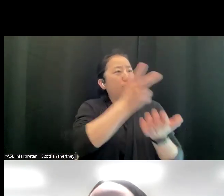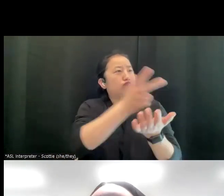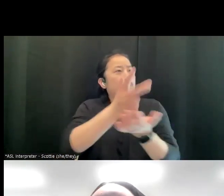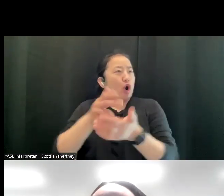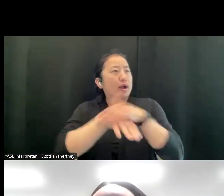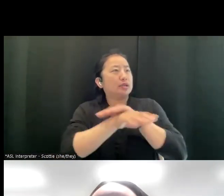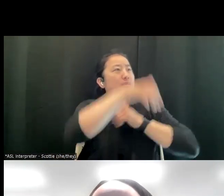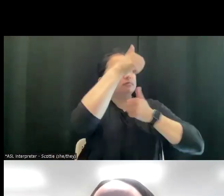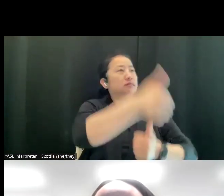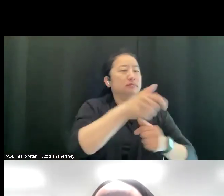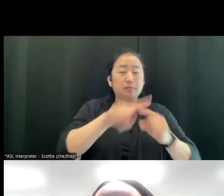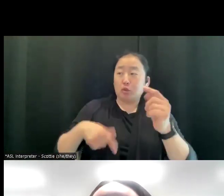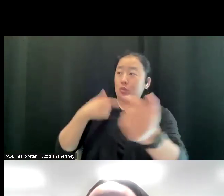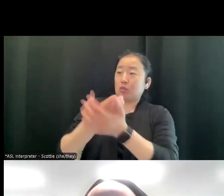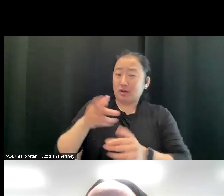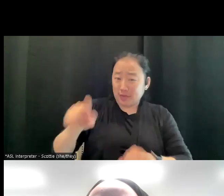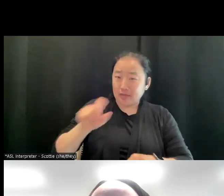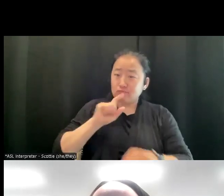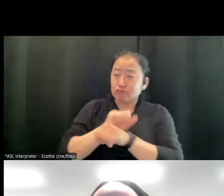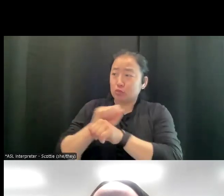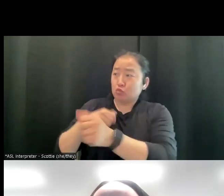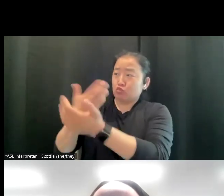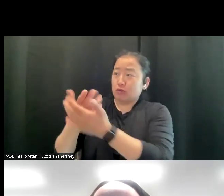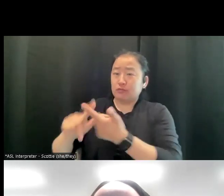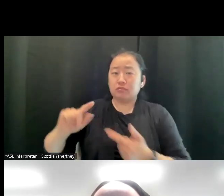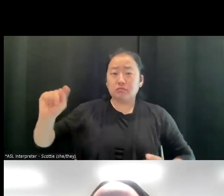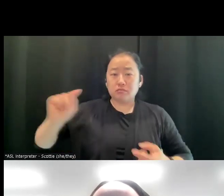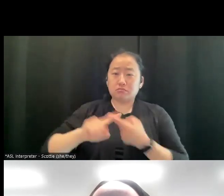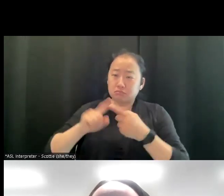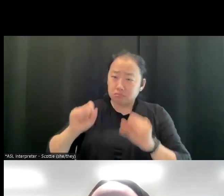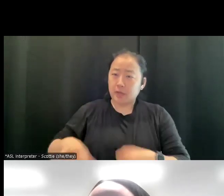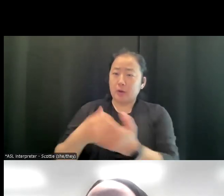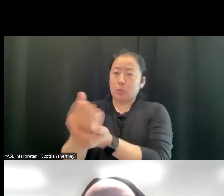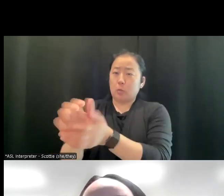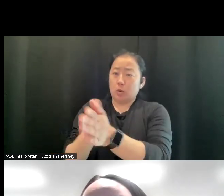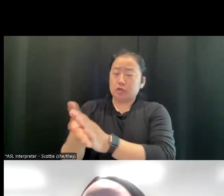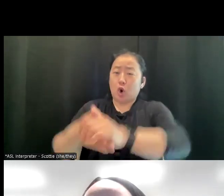bathroom, are they able to wash their hands, is there a way for them to be able to paper for food.